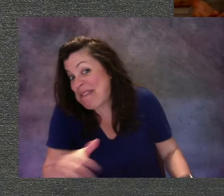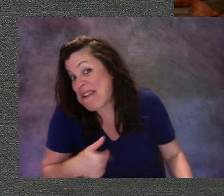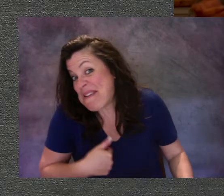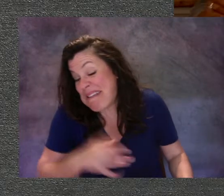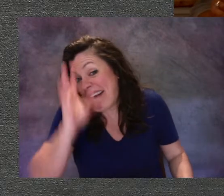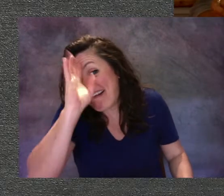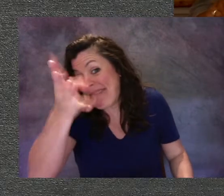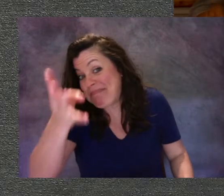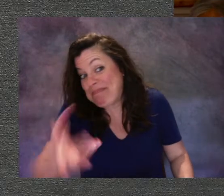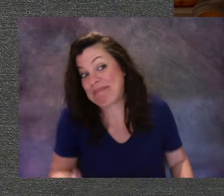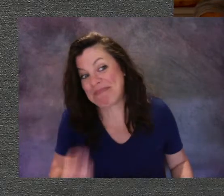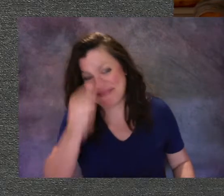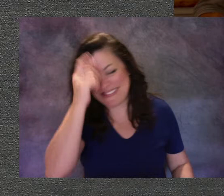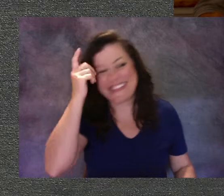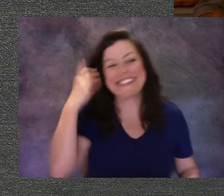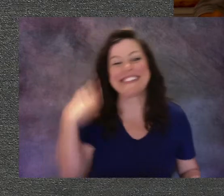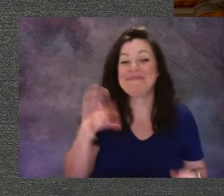But let's learn about germs. Are you ready?